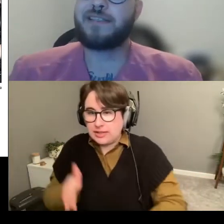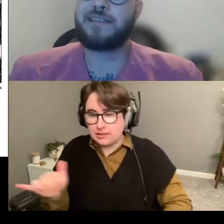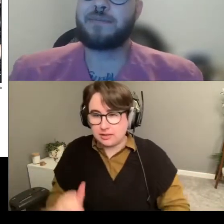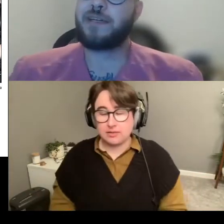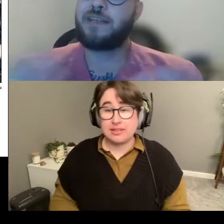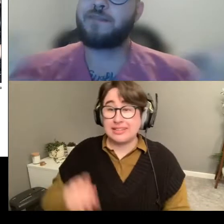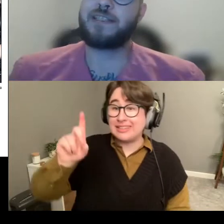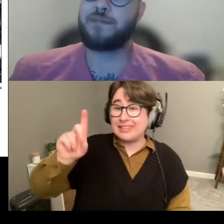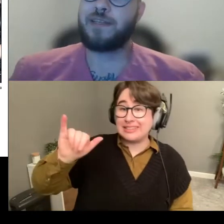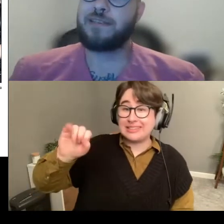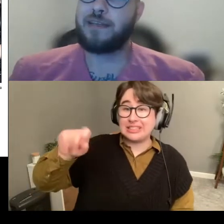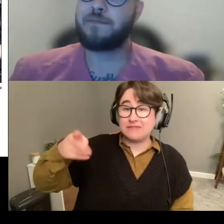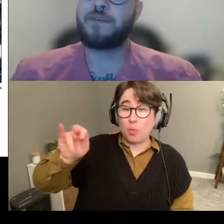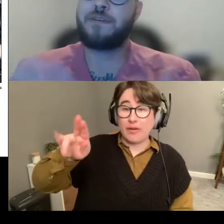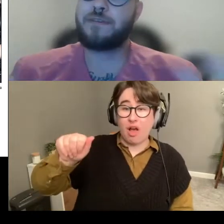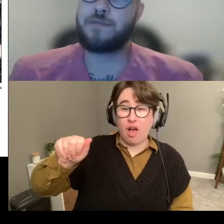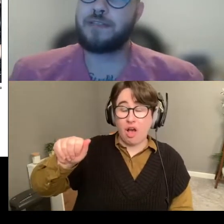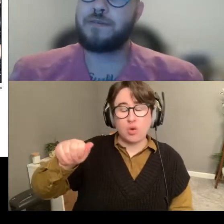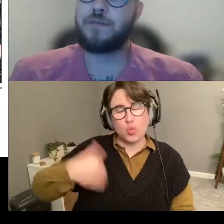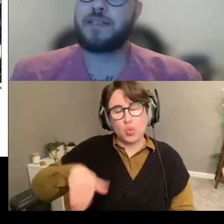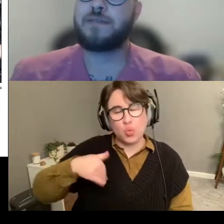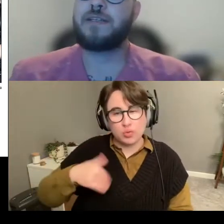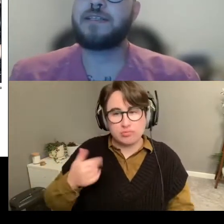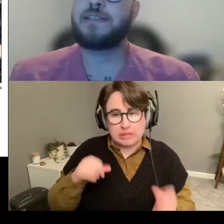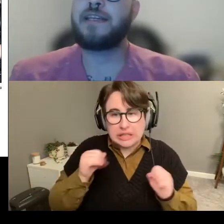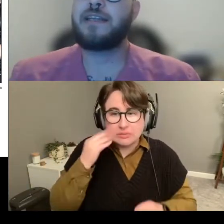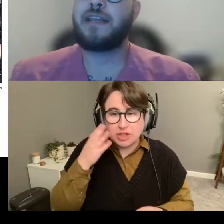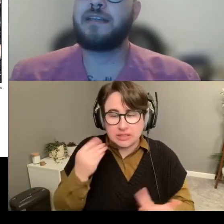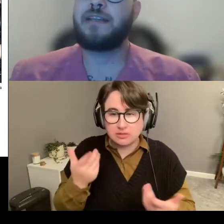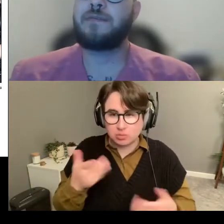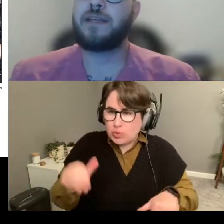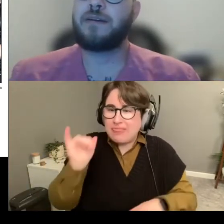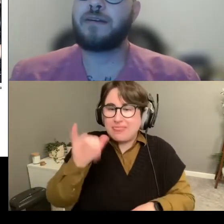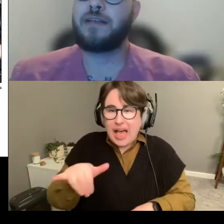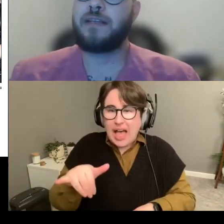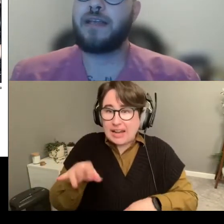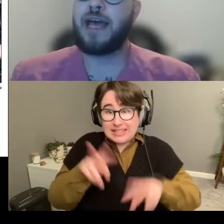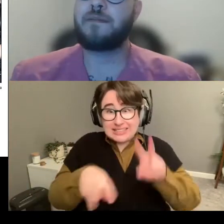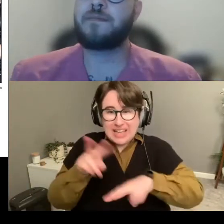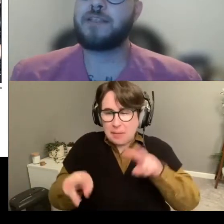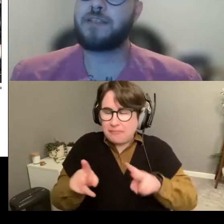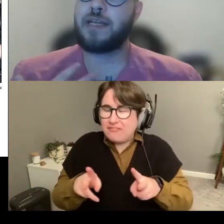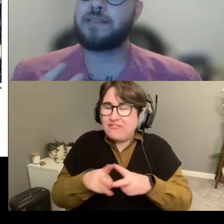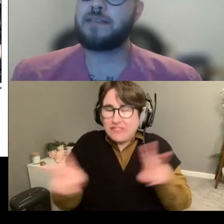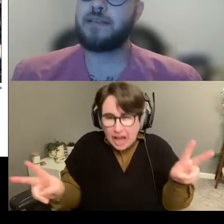this is a pretty invasive exam, for those of us who have experienced it, and if we already have stress